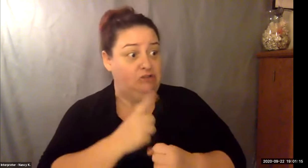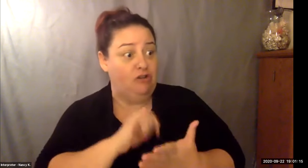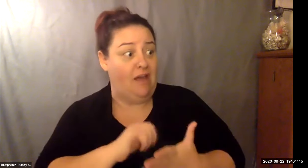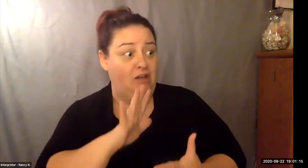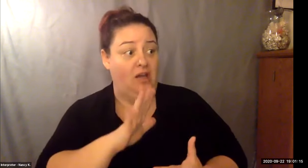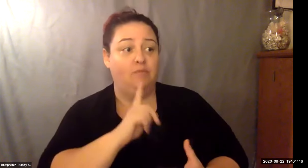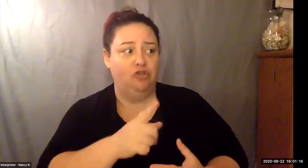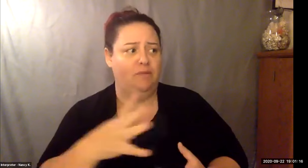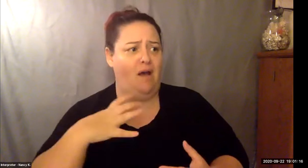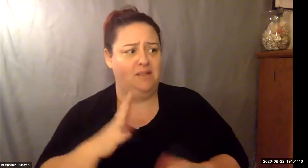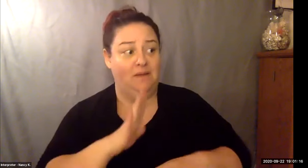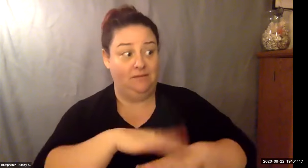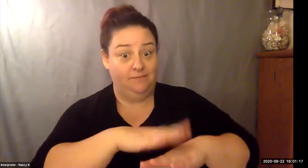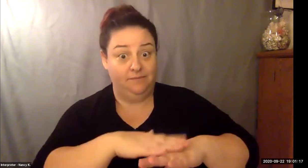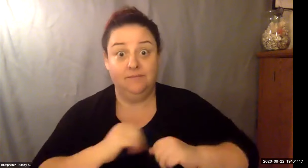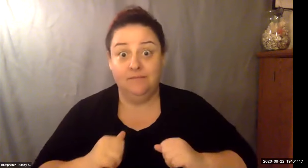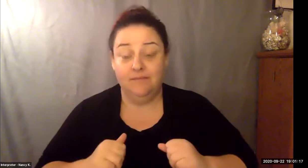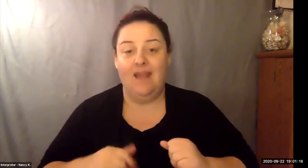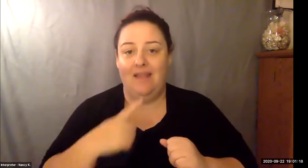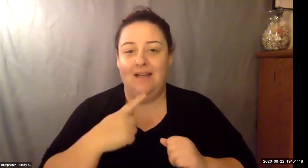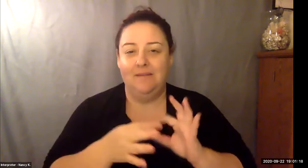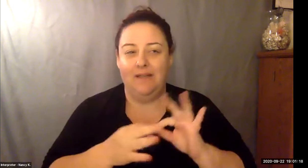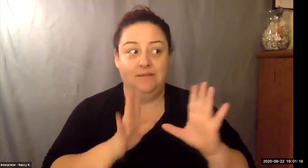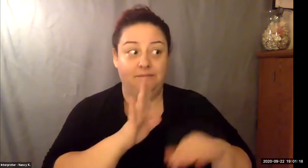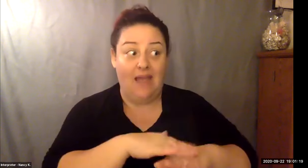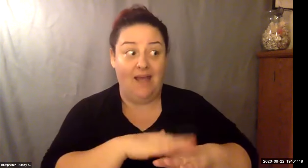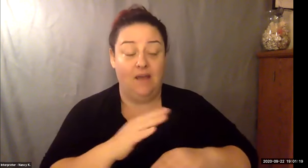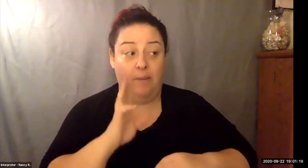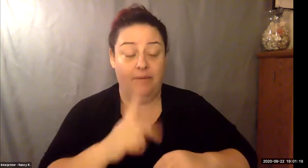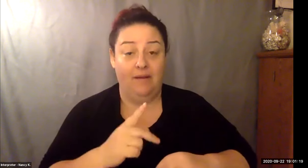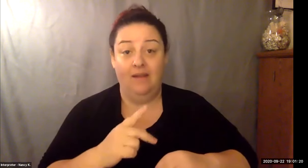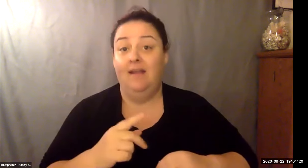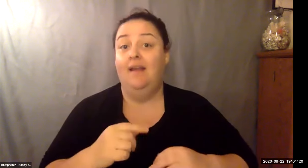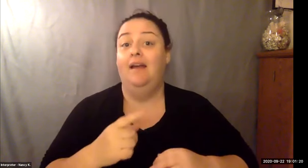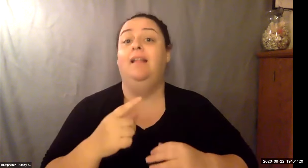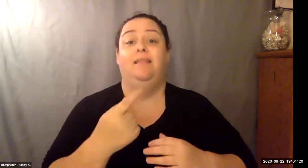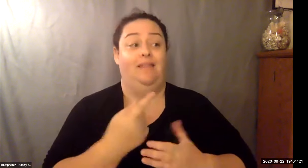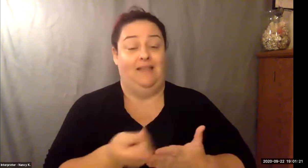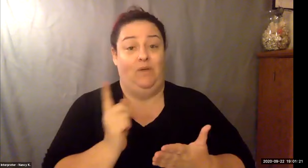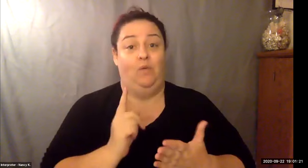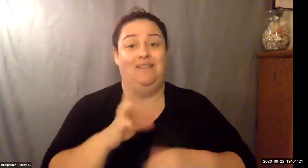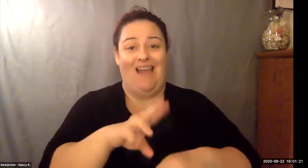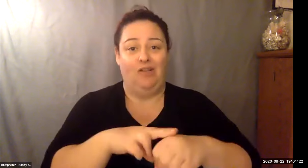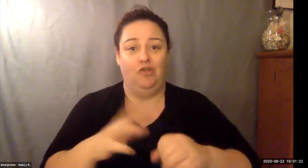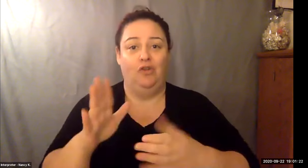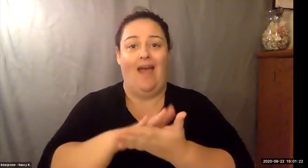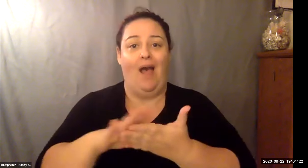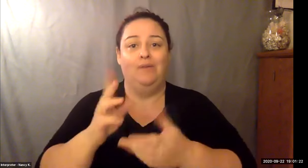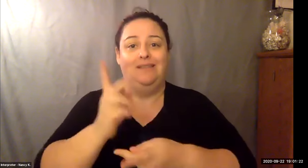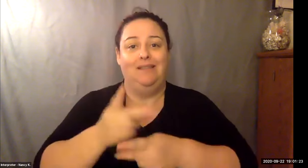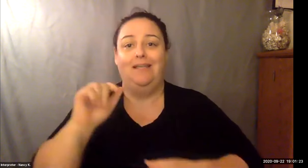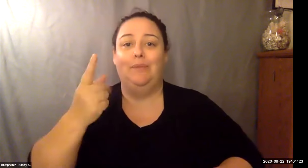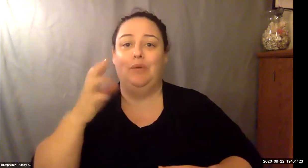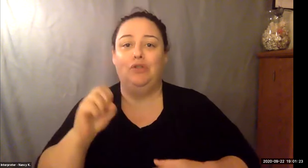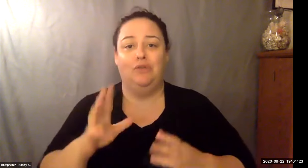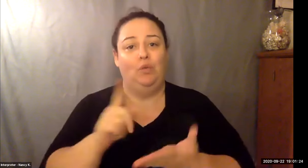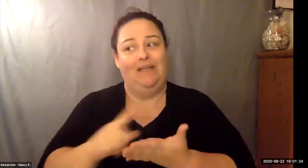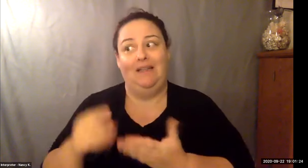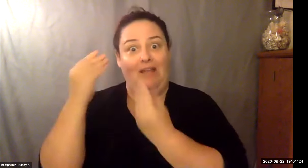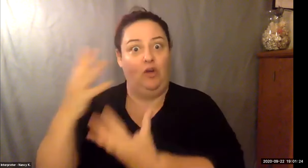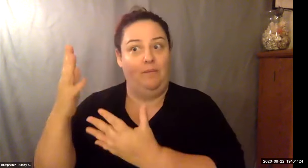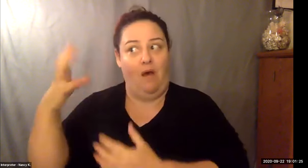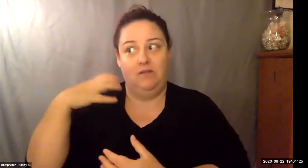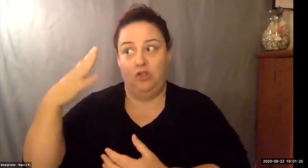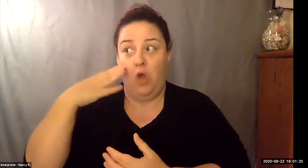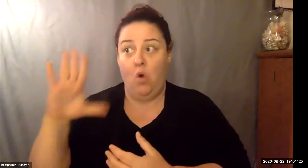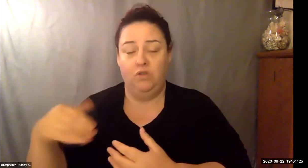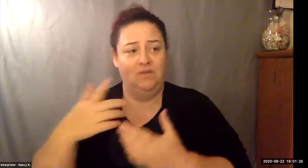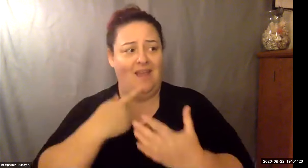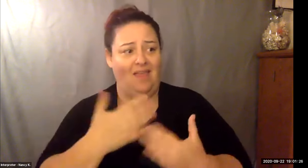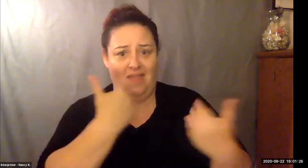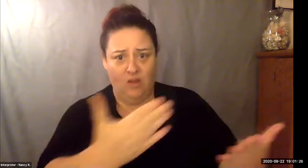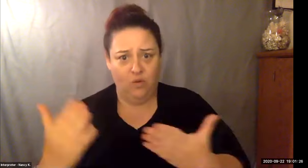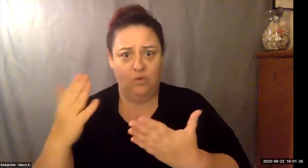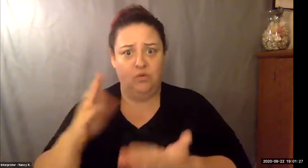Keith Wolling: Florida with Disney. We have now savers newsletter, it comes out weekly tells you what's going on in Anaheim at Disneyland. Tell us what's going on here in Orlando, you may, may be some interest.